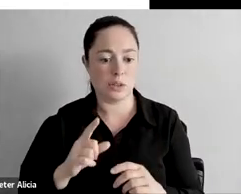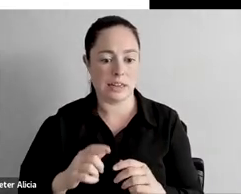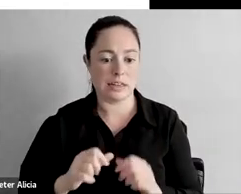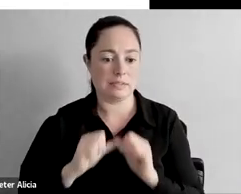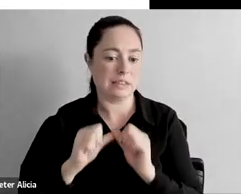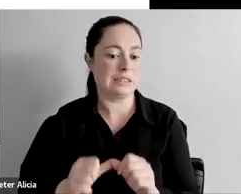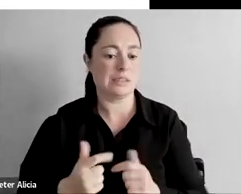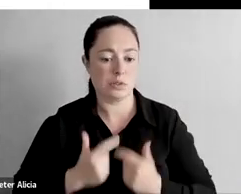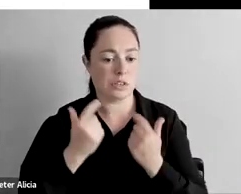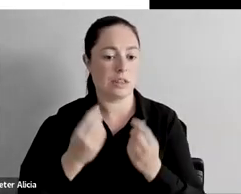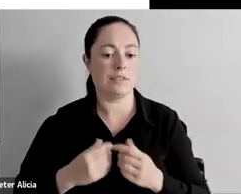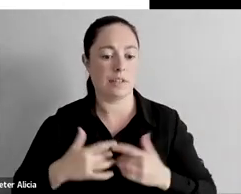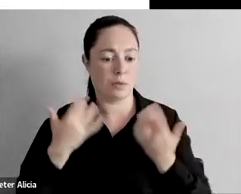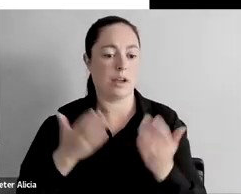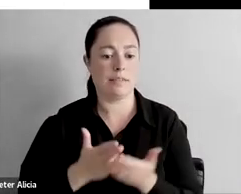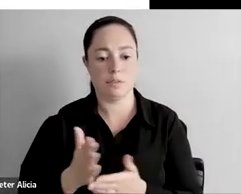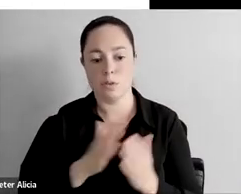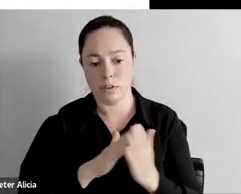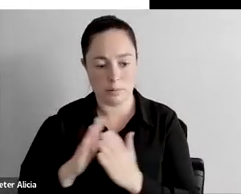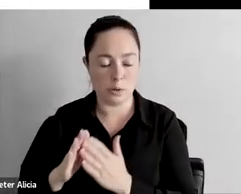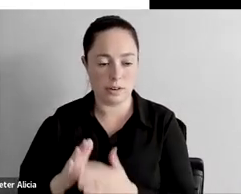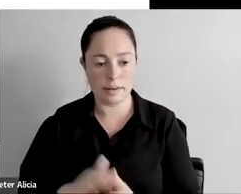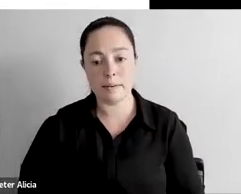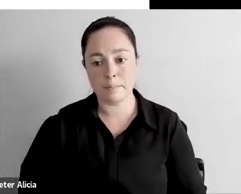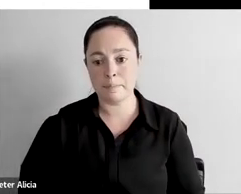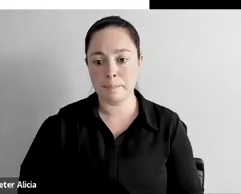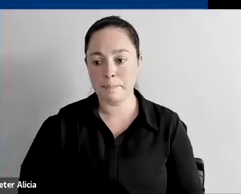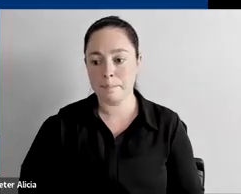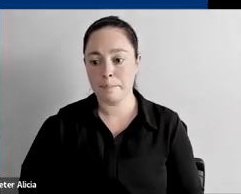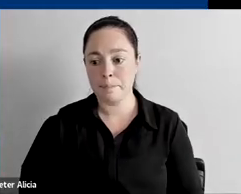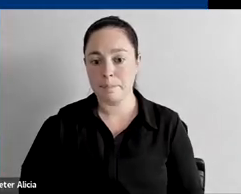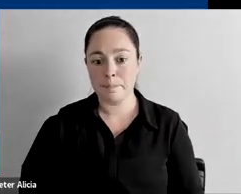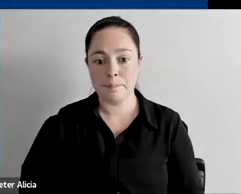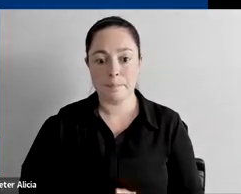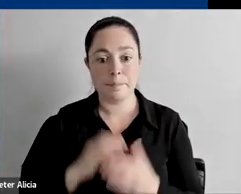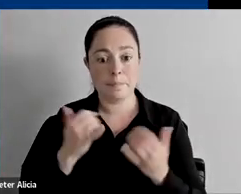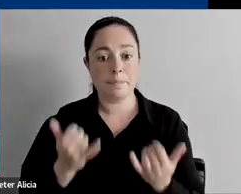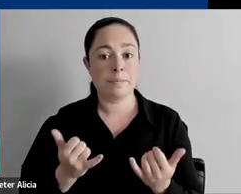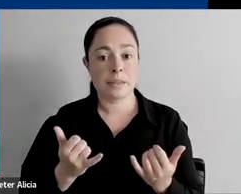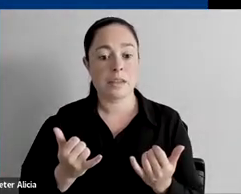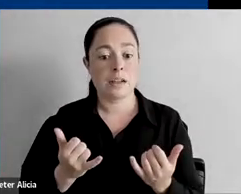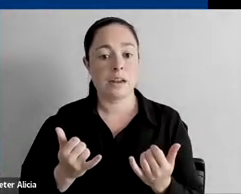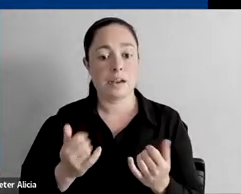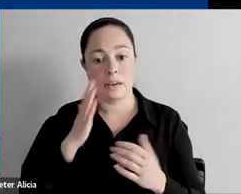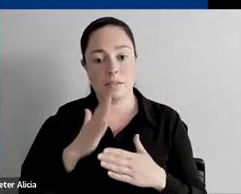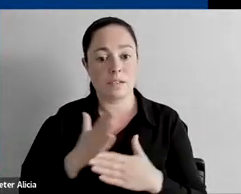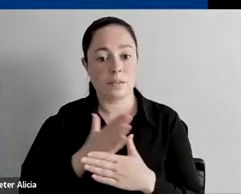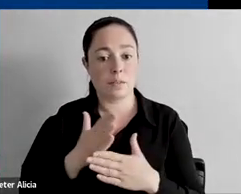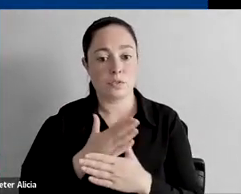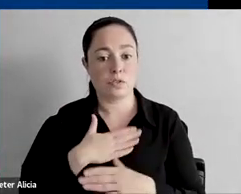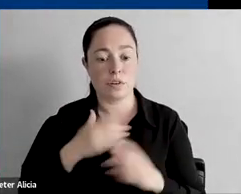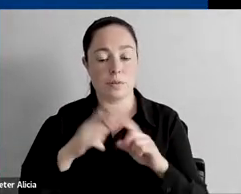All right, so now I am going to actually share my screen here with the dashboard